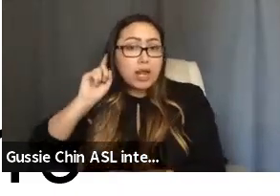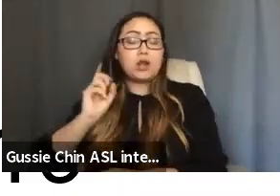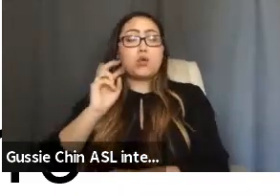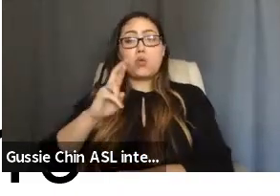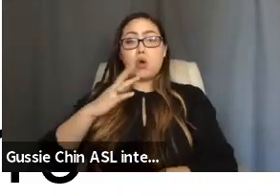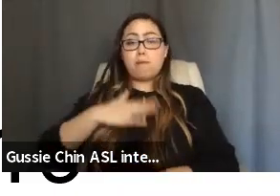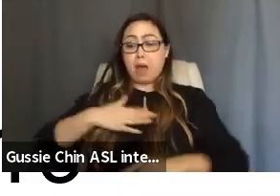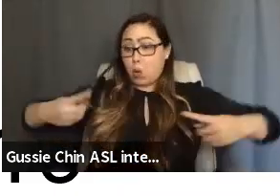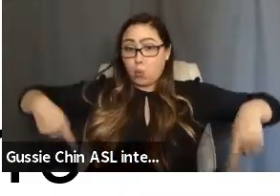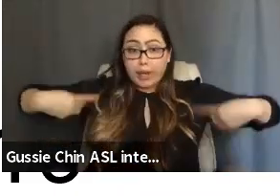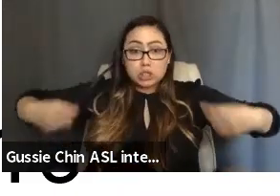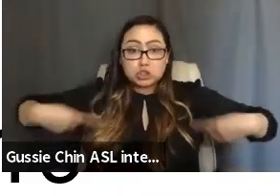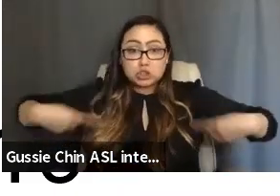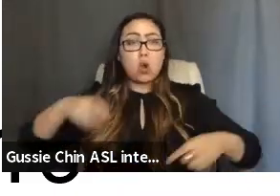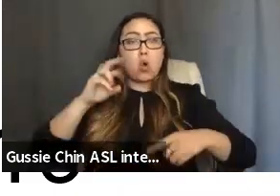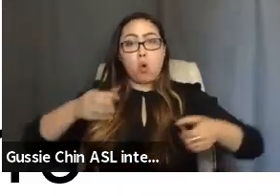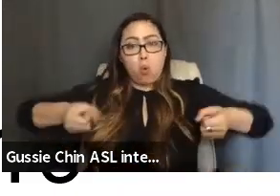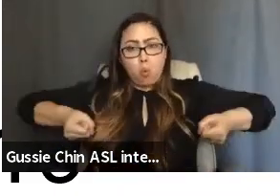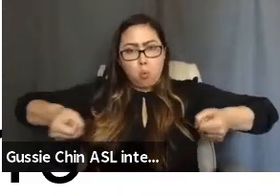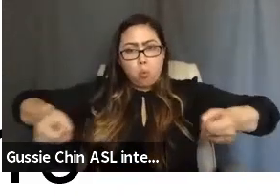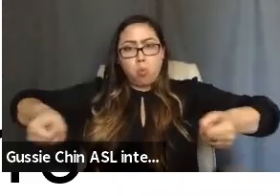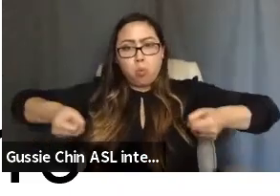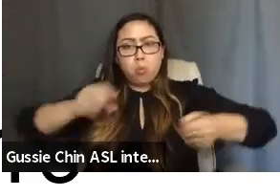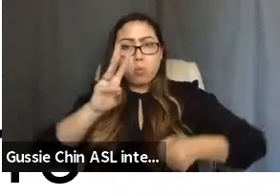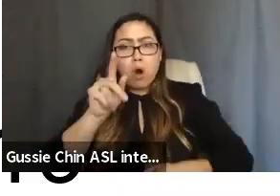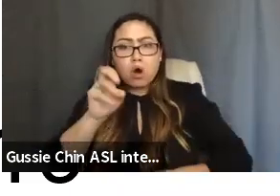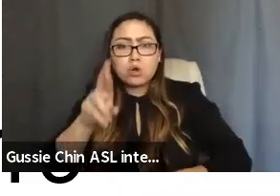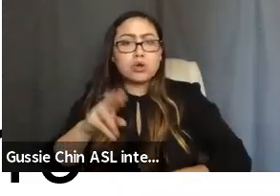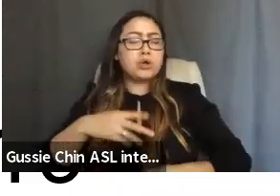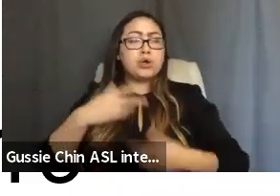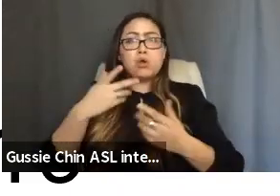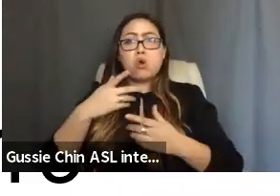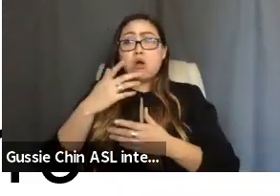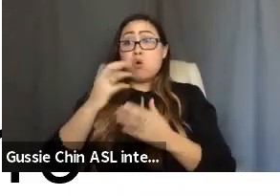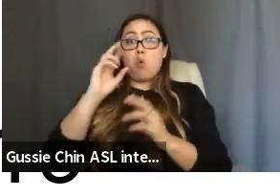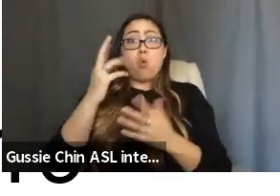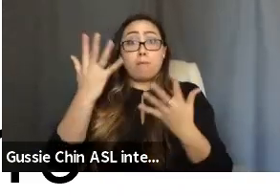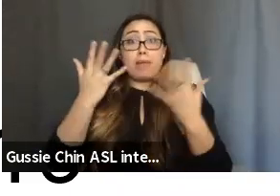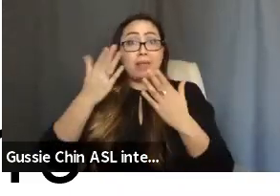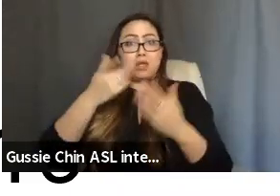little items that you might have forgot to bring, such as your medication, right? You don't need it